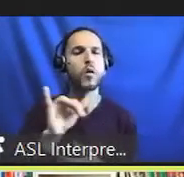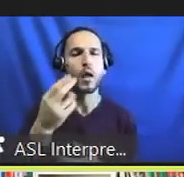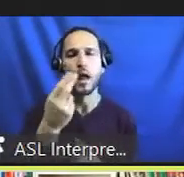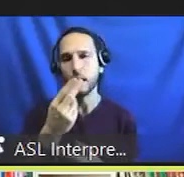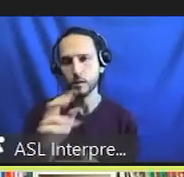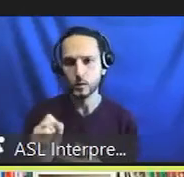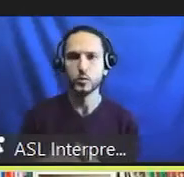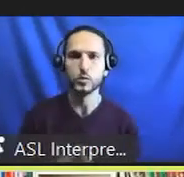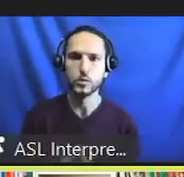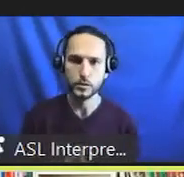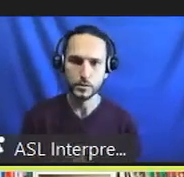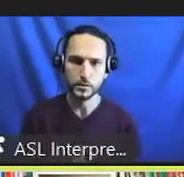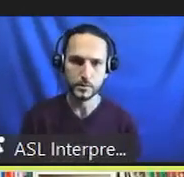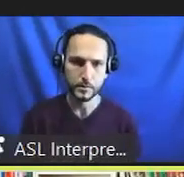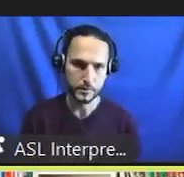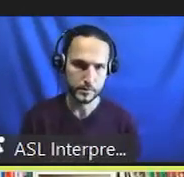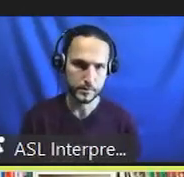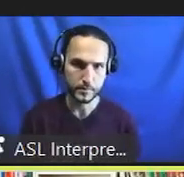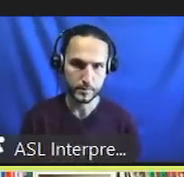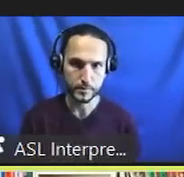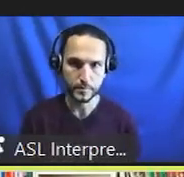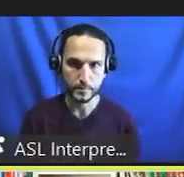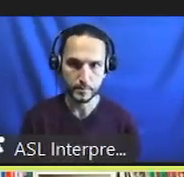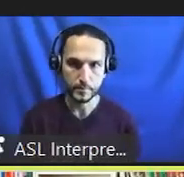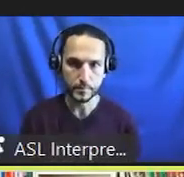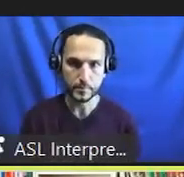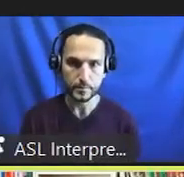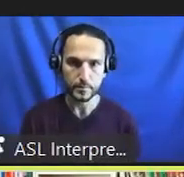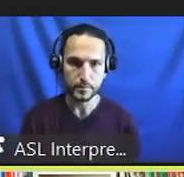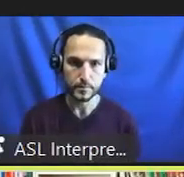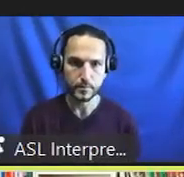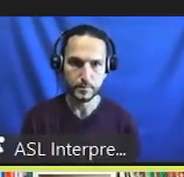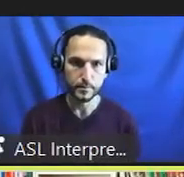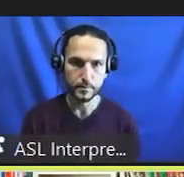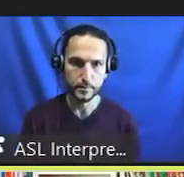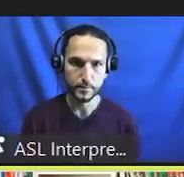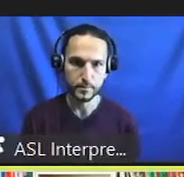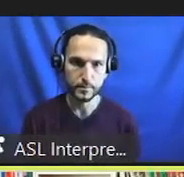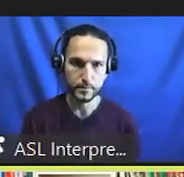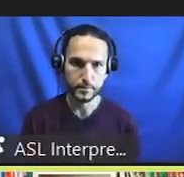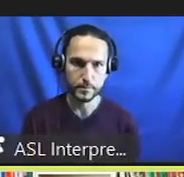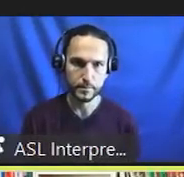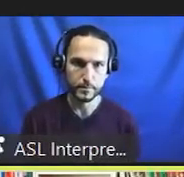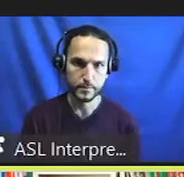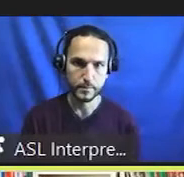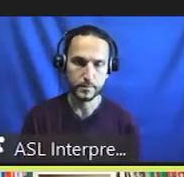And here, what we're going to do in this upcoming section,